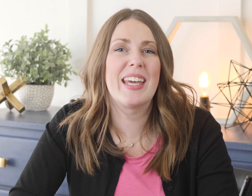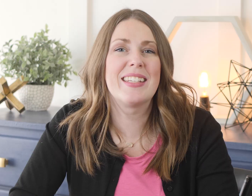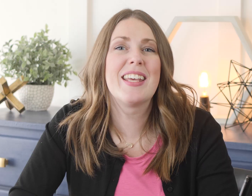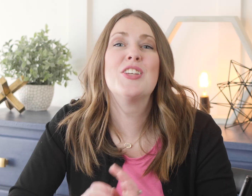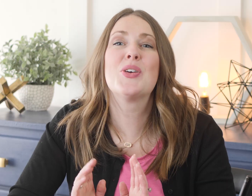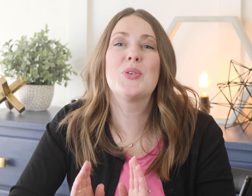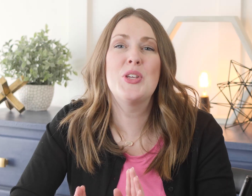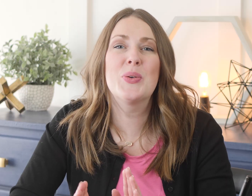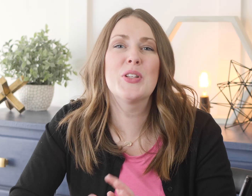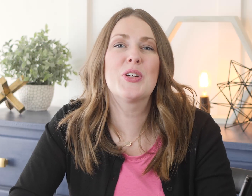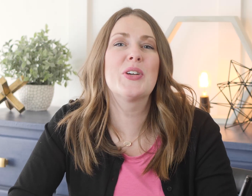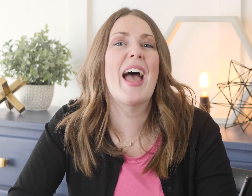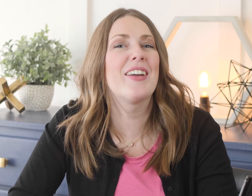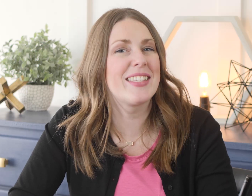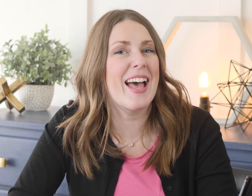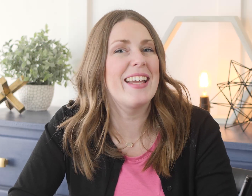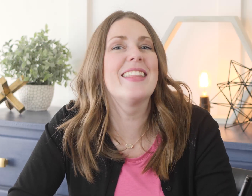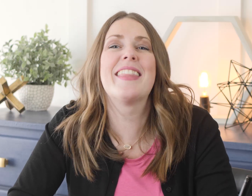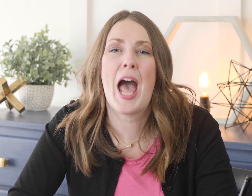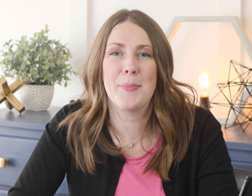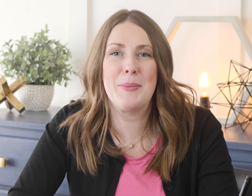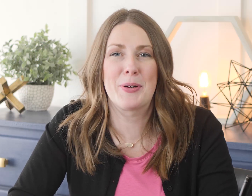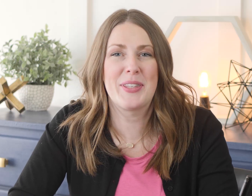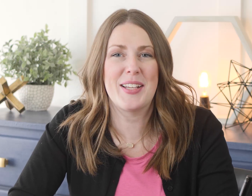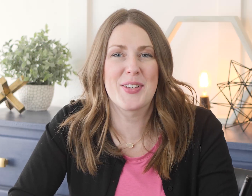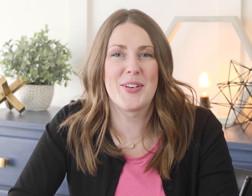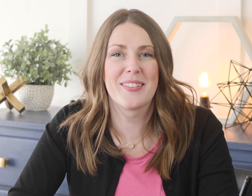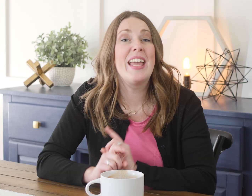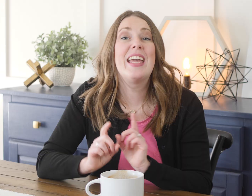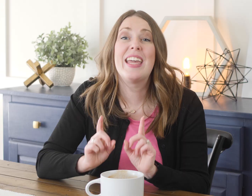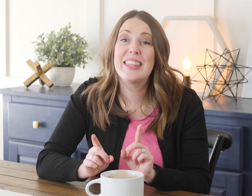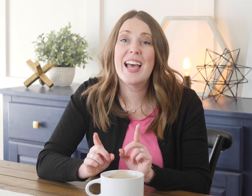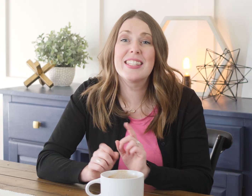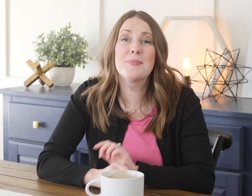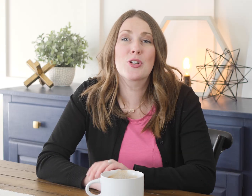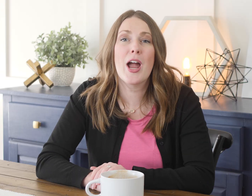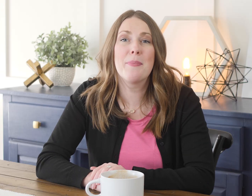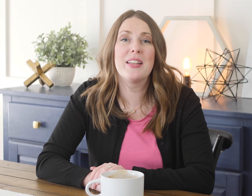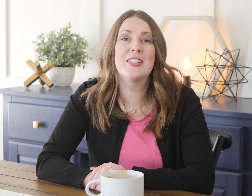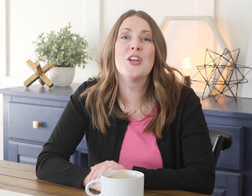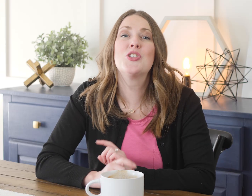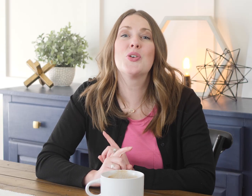end, so you can learn how to sign the Happy Birthday song. Hit that subscribe button, so